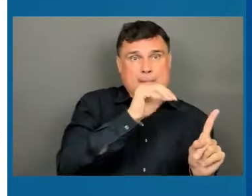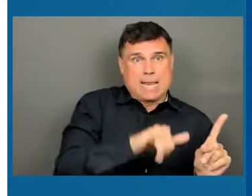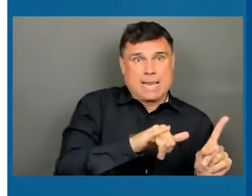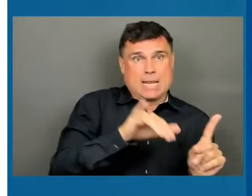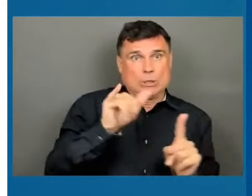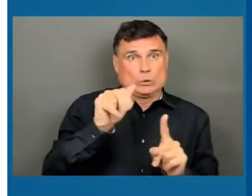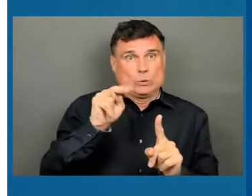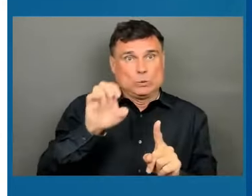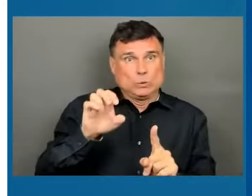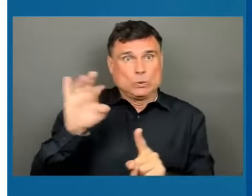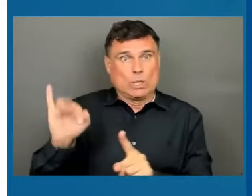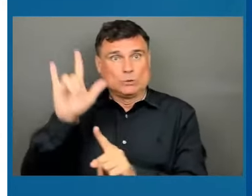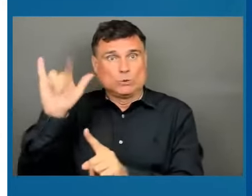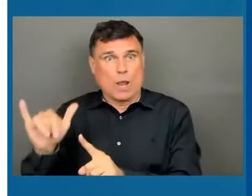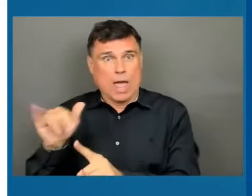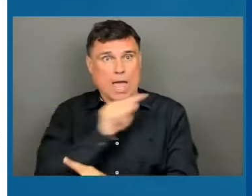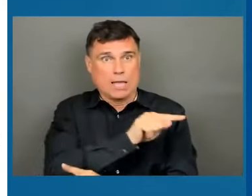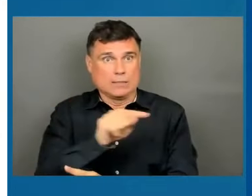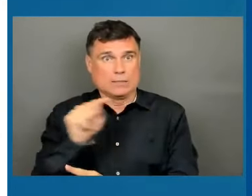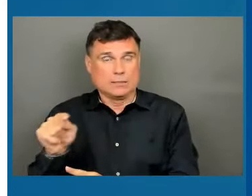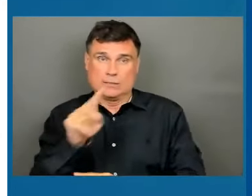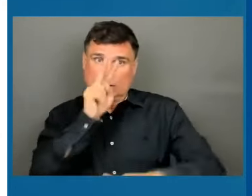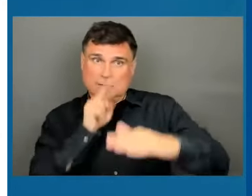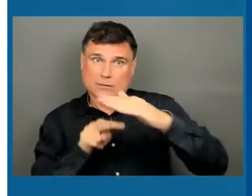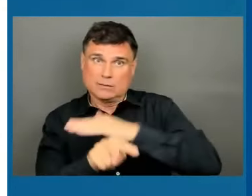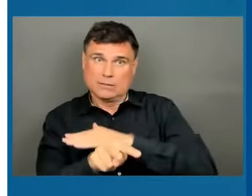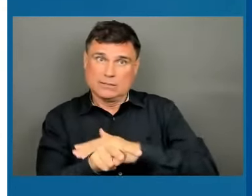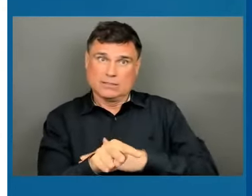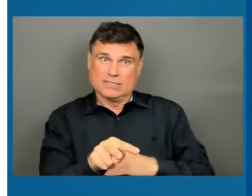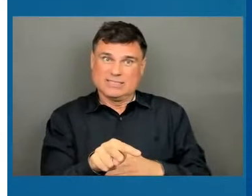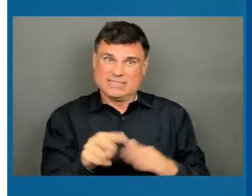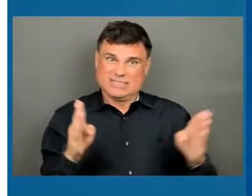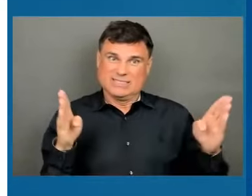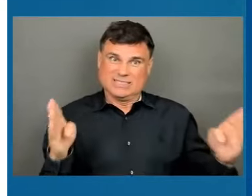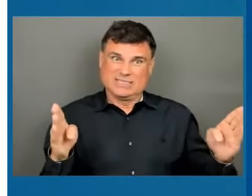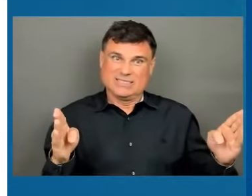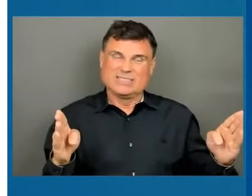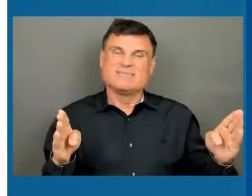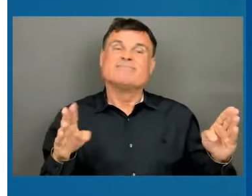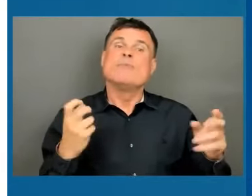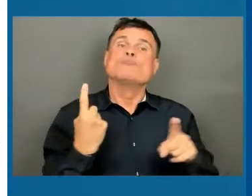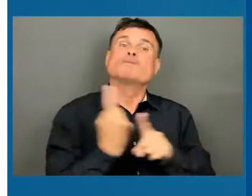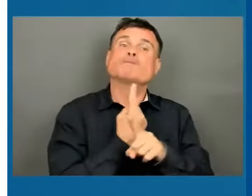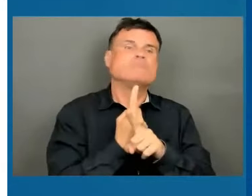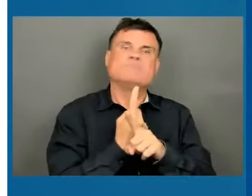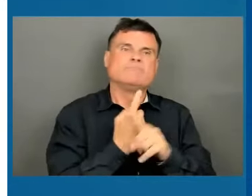values across the south of B.C. We've got sea surface